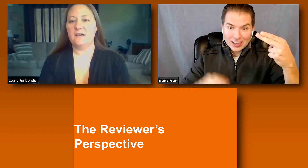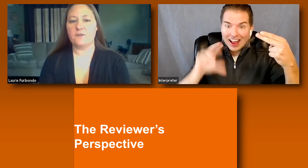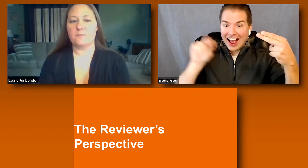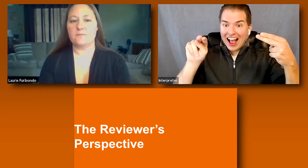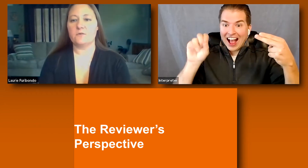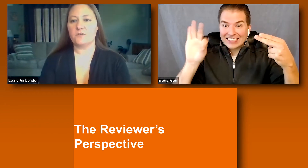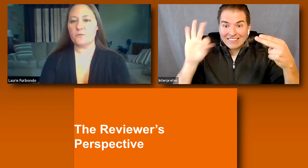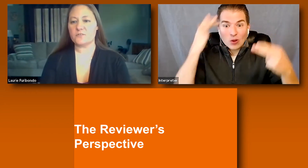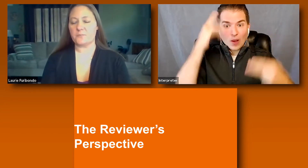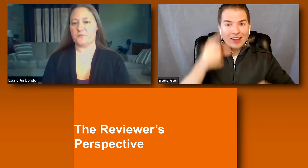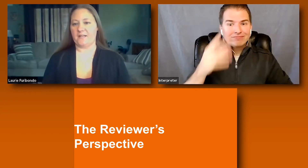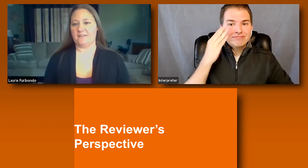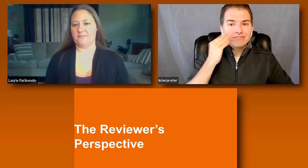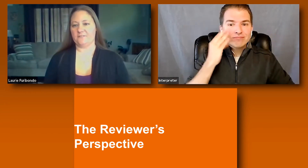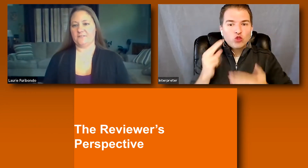from the reviewer's perspective.